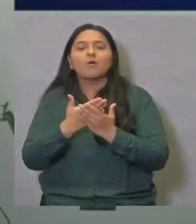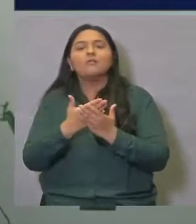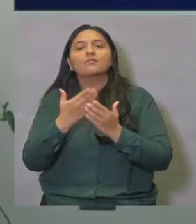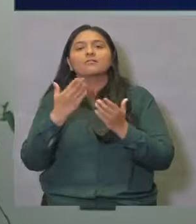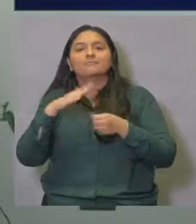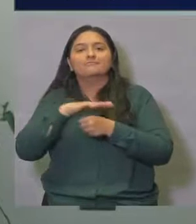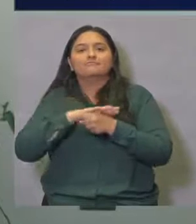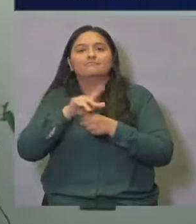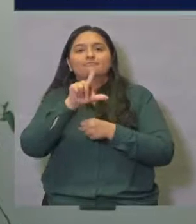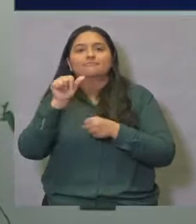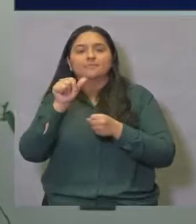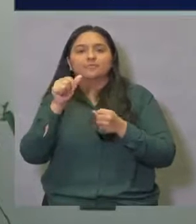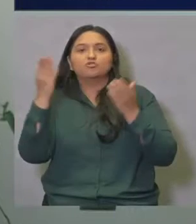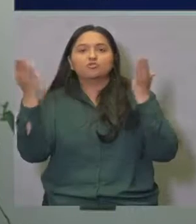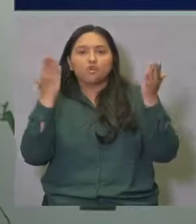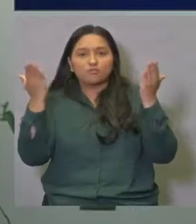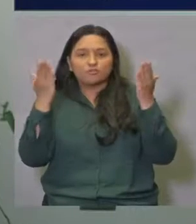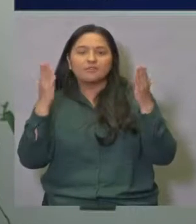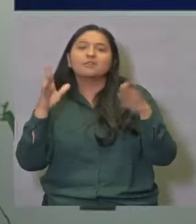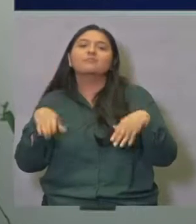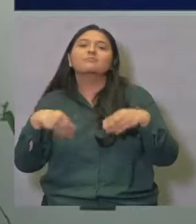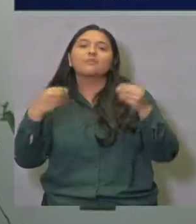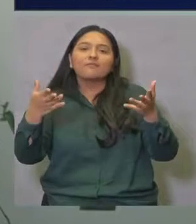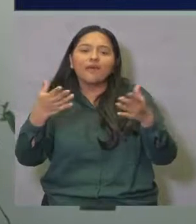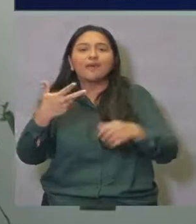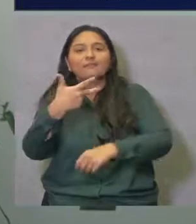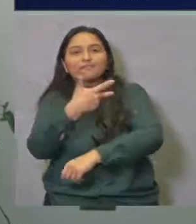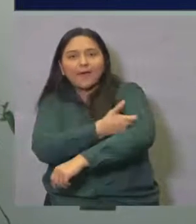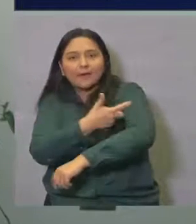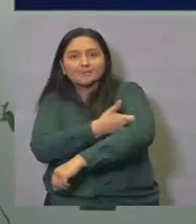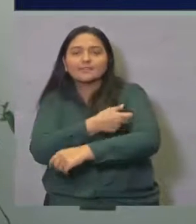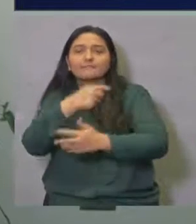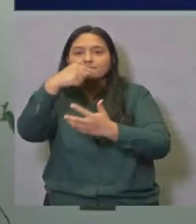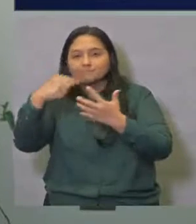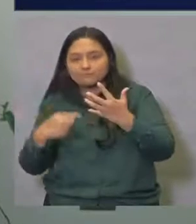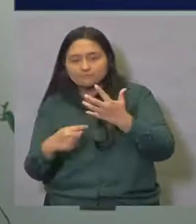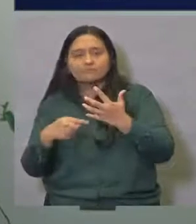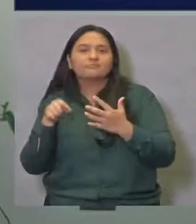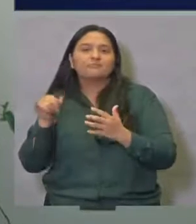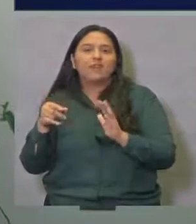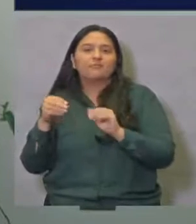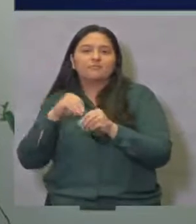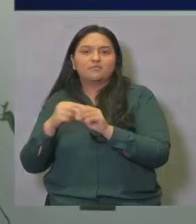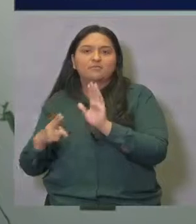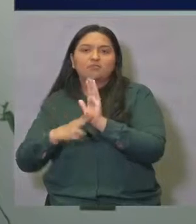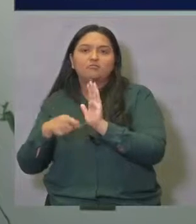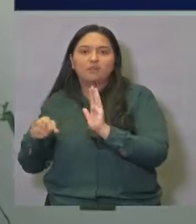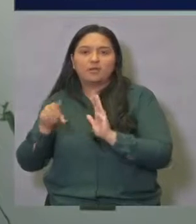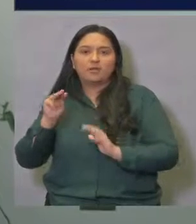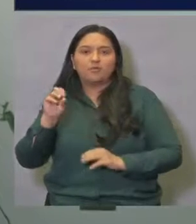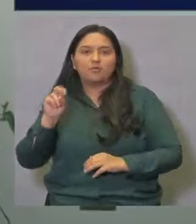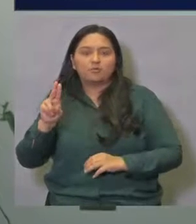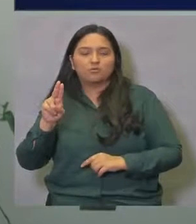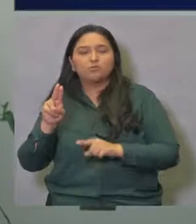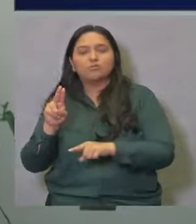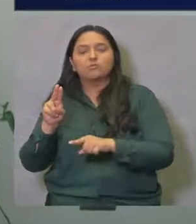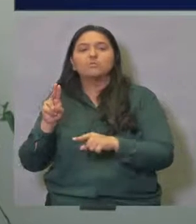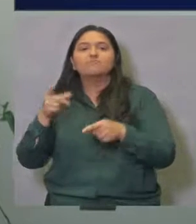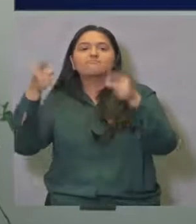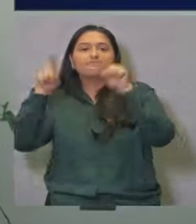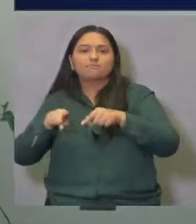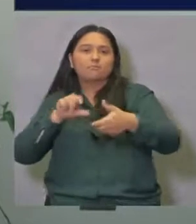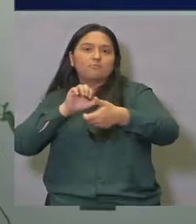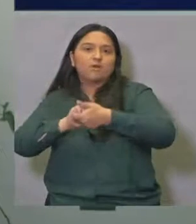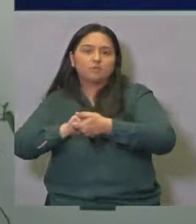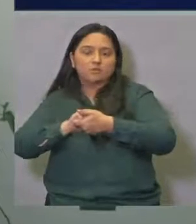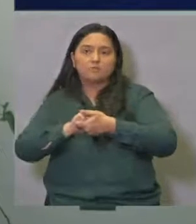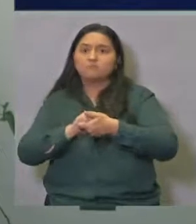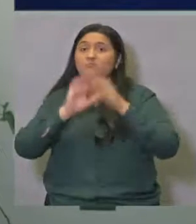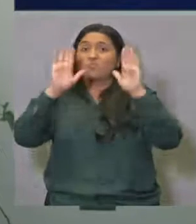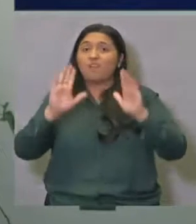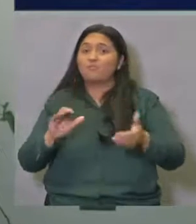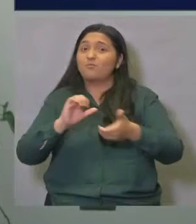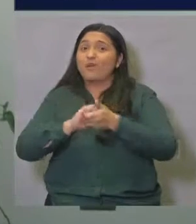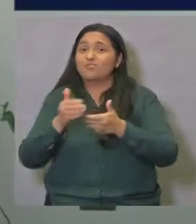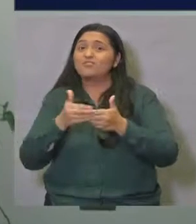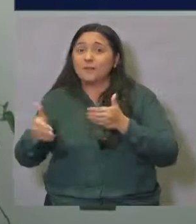SERVICES THAT ARE BEING USED TO